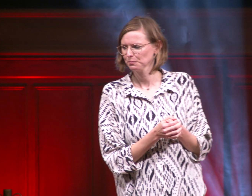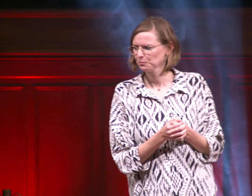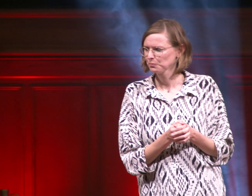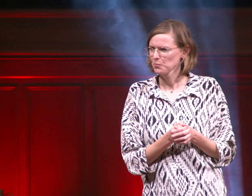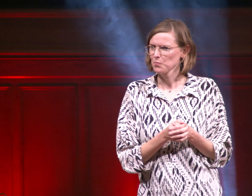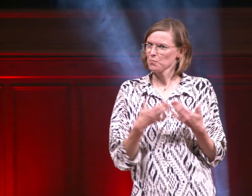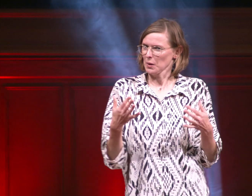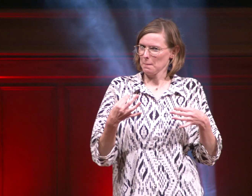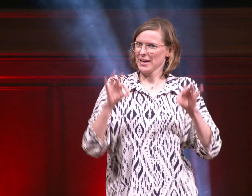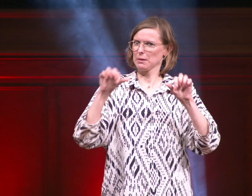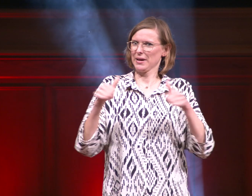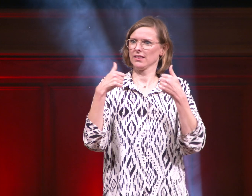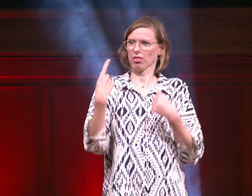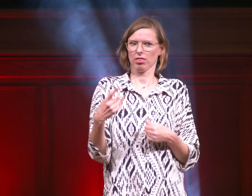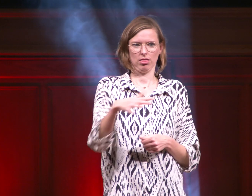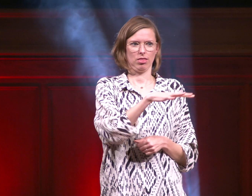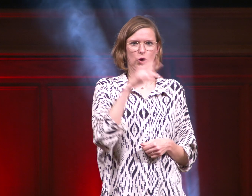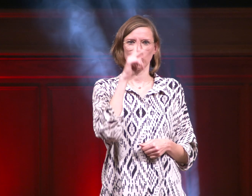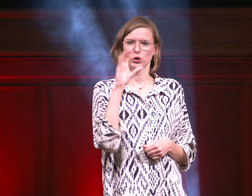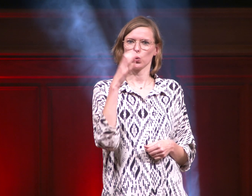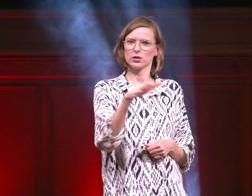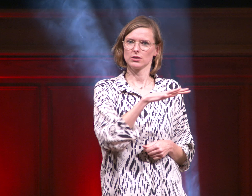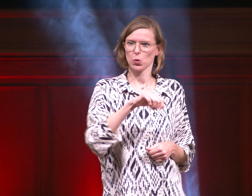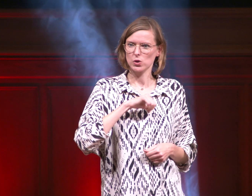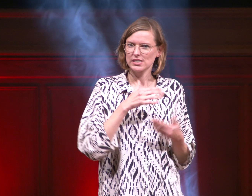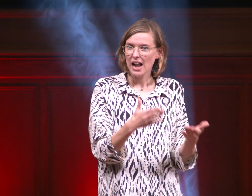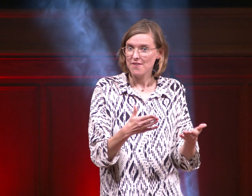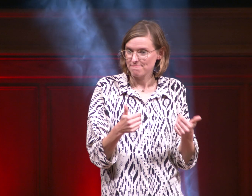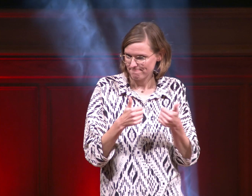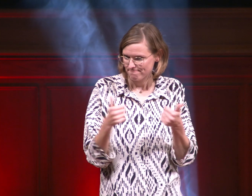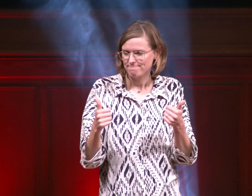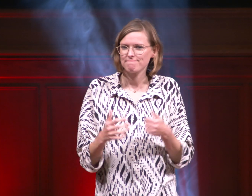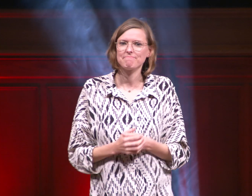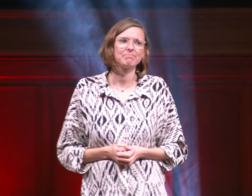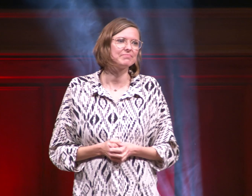so that is why we started in that domain. That was the best place to start.